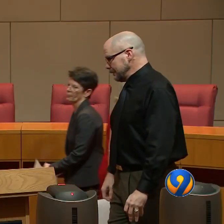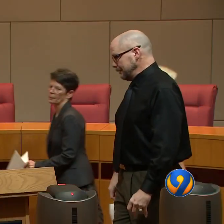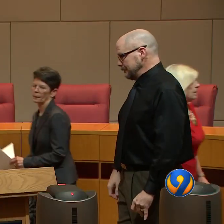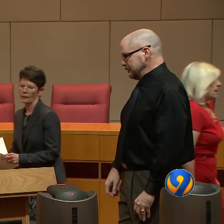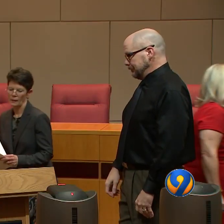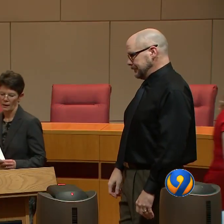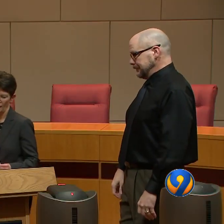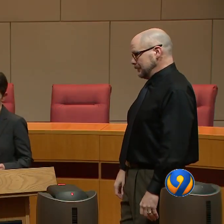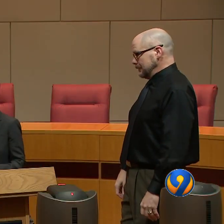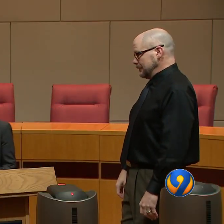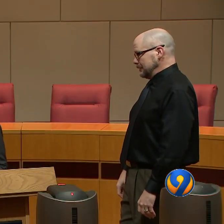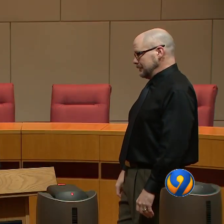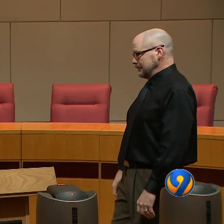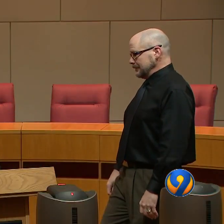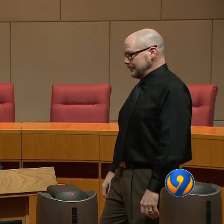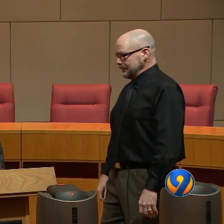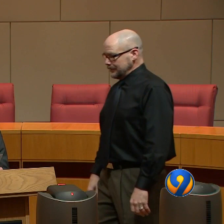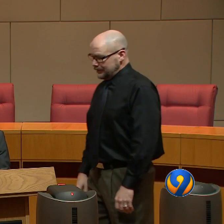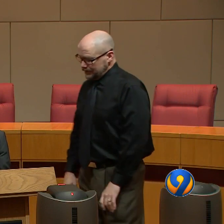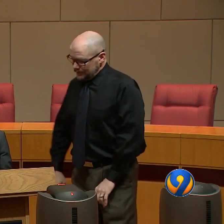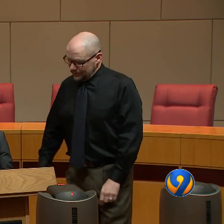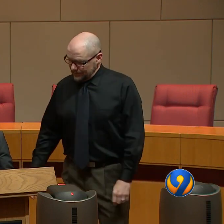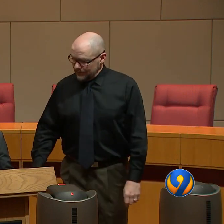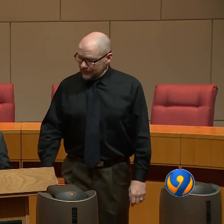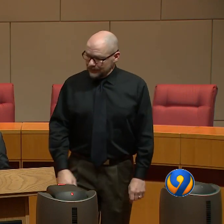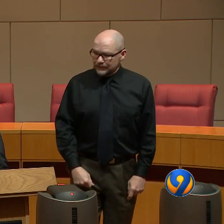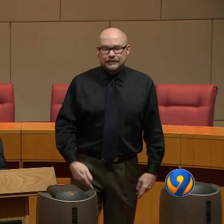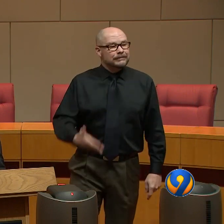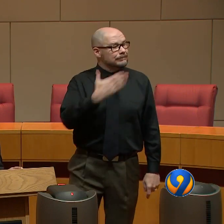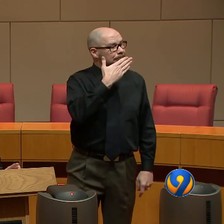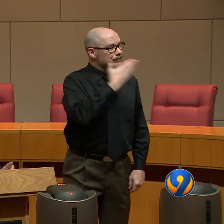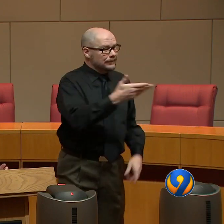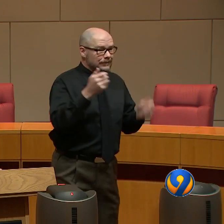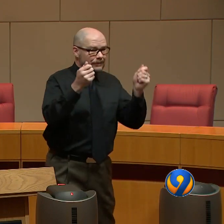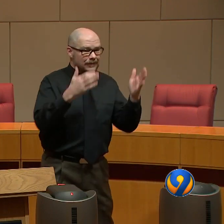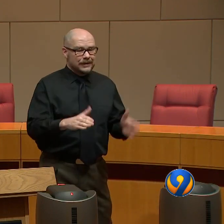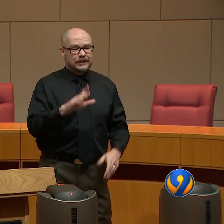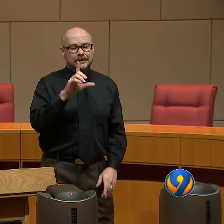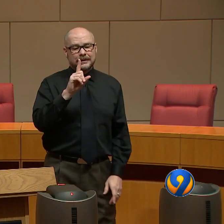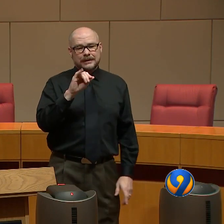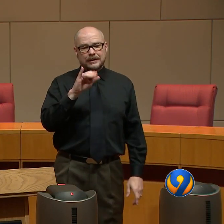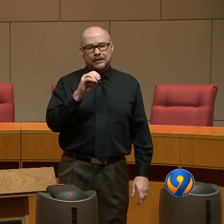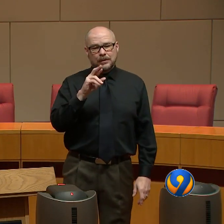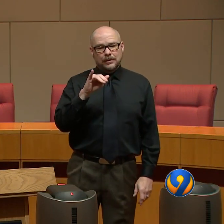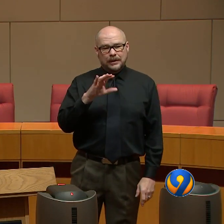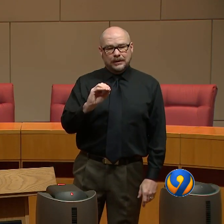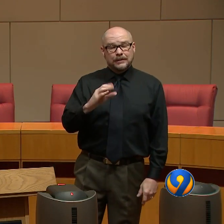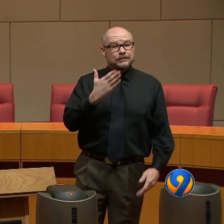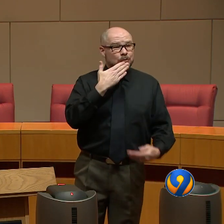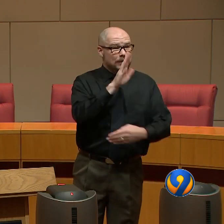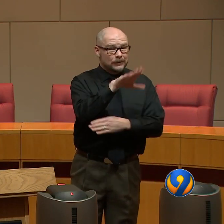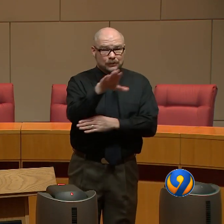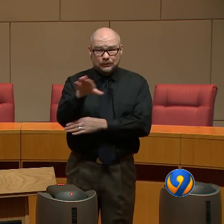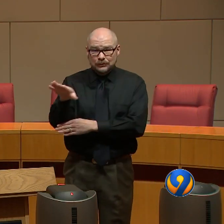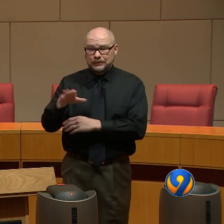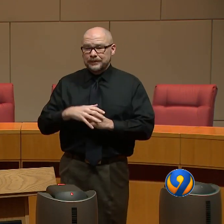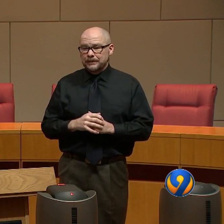TODAY THERE ARE SEVEN. THAT'S ABOUT ONE CASE PER DAY. NOW, GIBBY HARRIS, MECKLENBURG COUNTY'S HEALTH